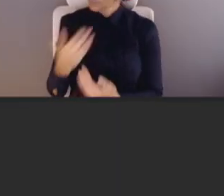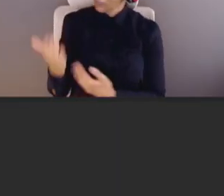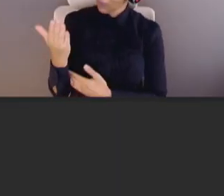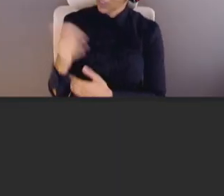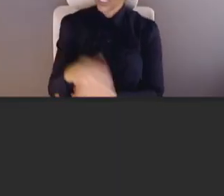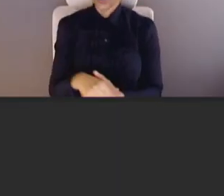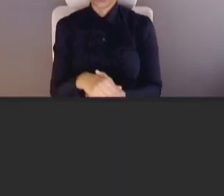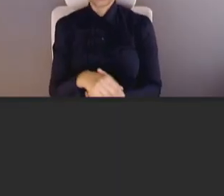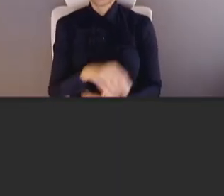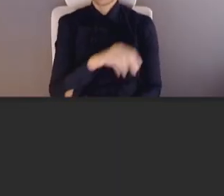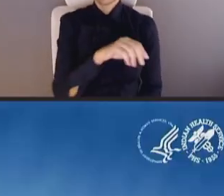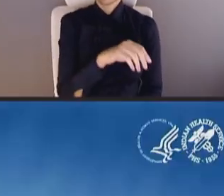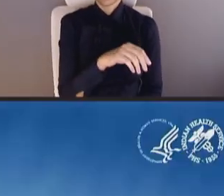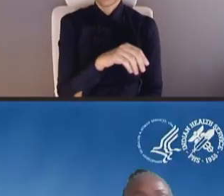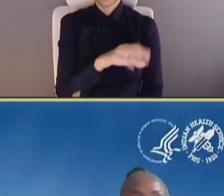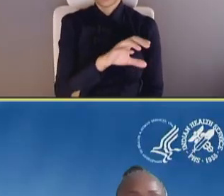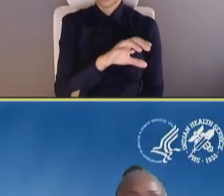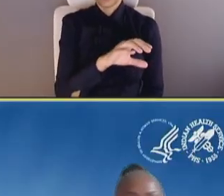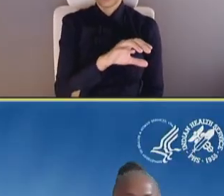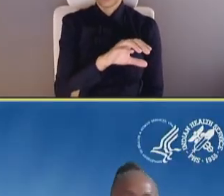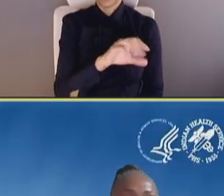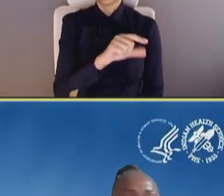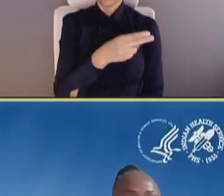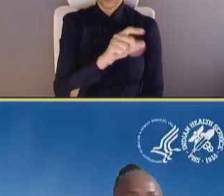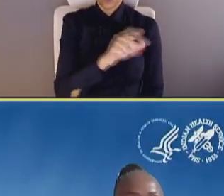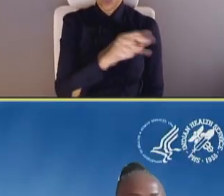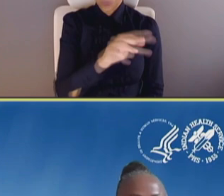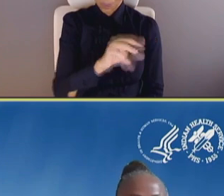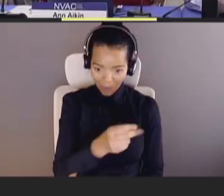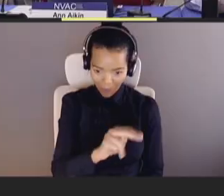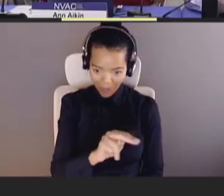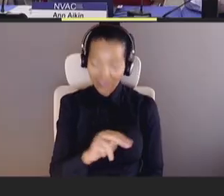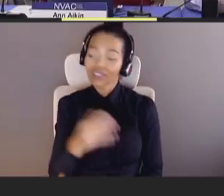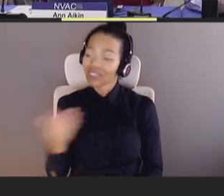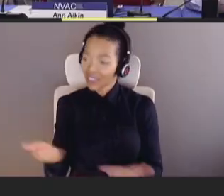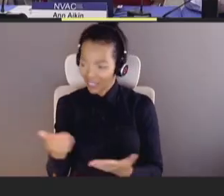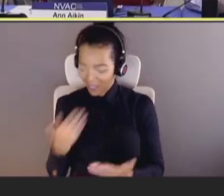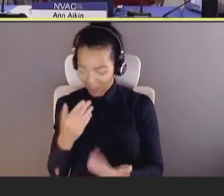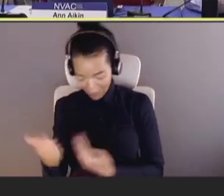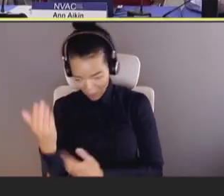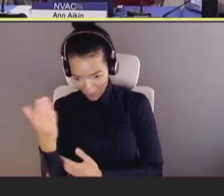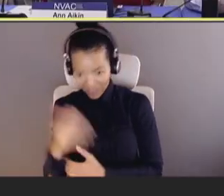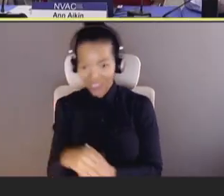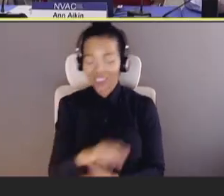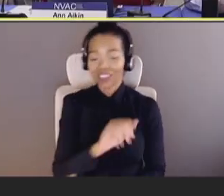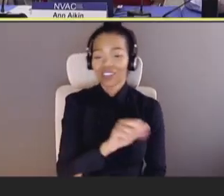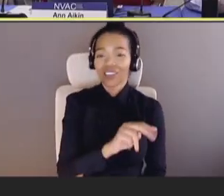Uzo Chukwuma: Good morning, everyone. Happy to be here. Ann Aikin: Good morning. Andrew Ford. Andrew Ford: Good morning.